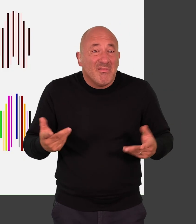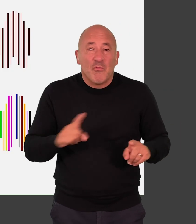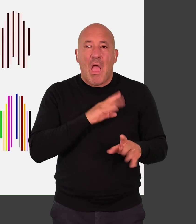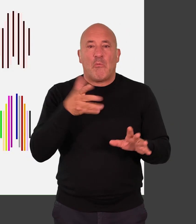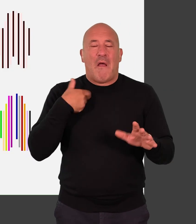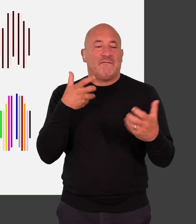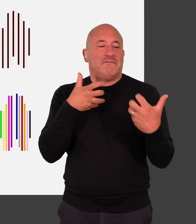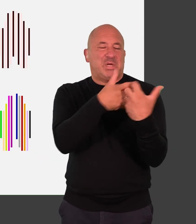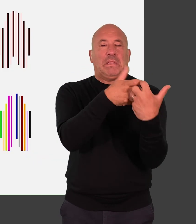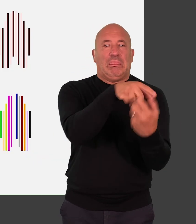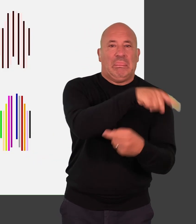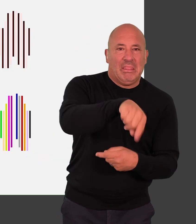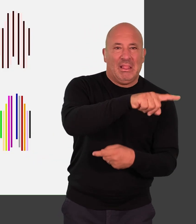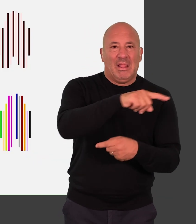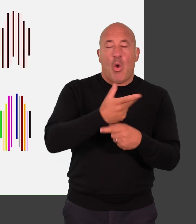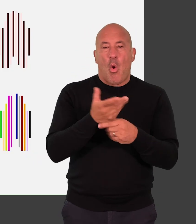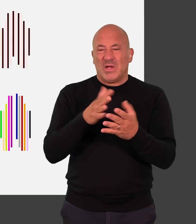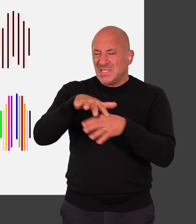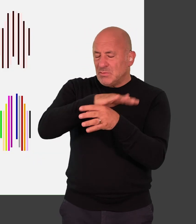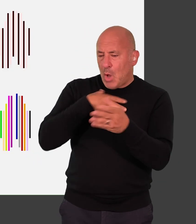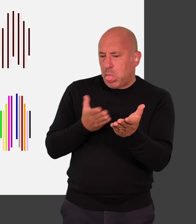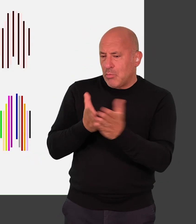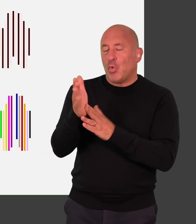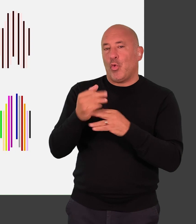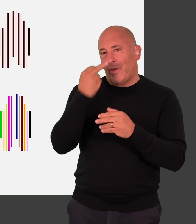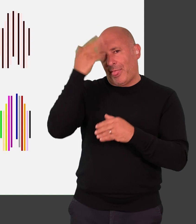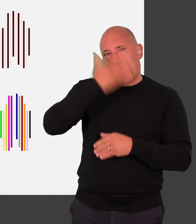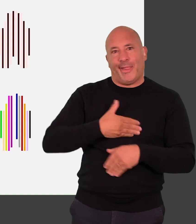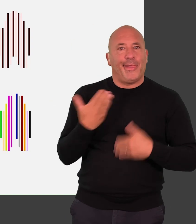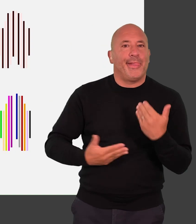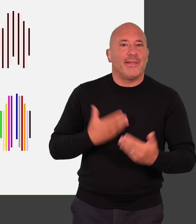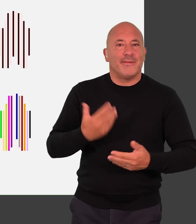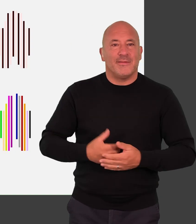maybe to fit in with a group or to get through a situation.